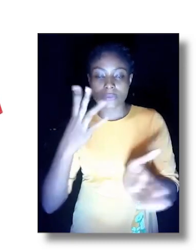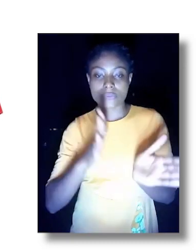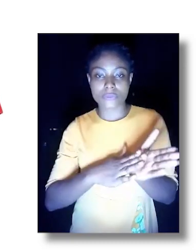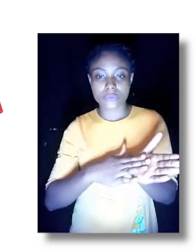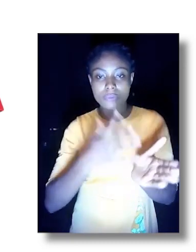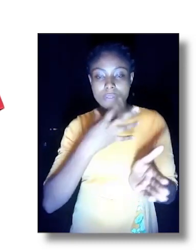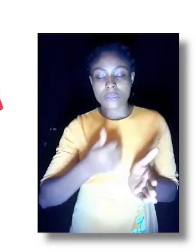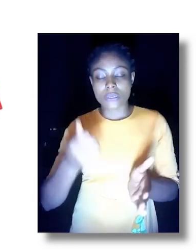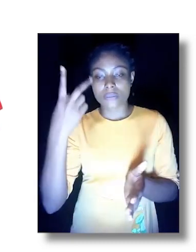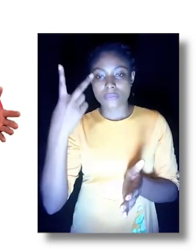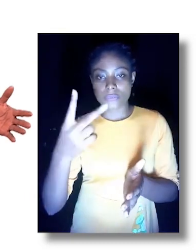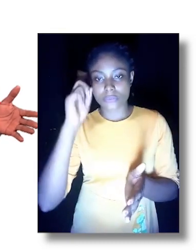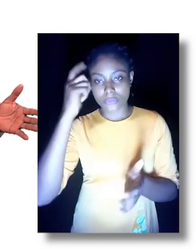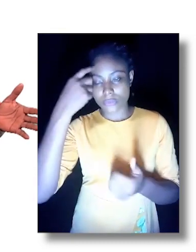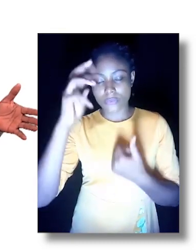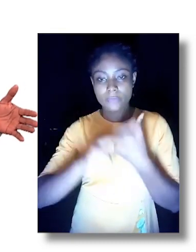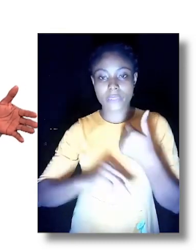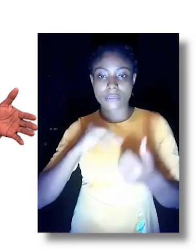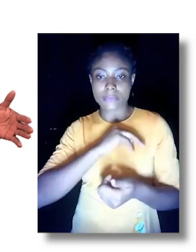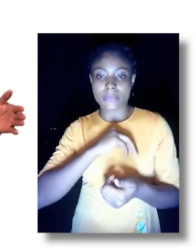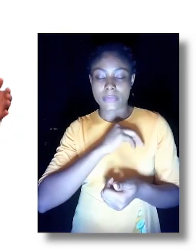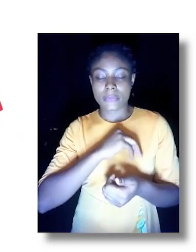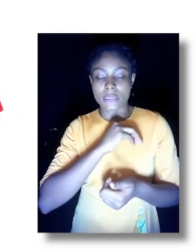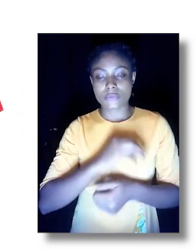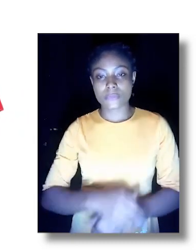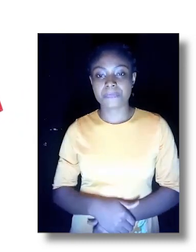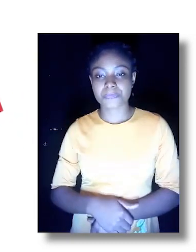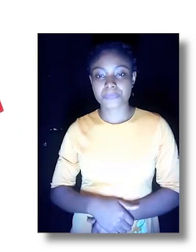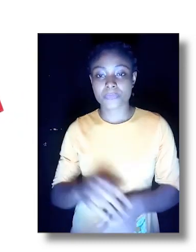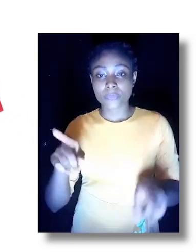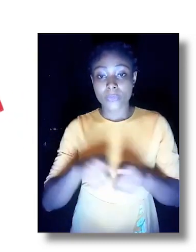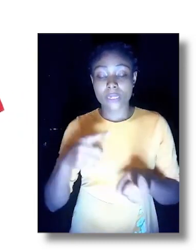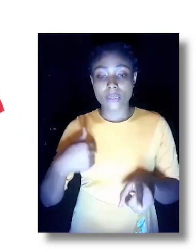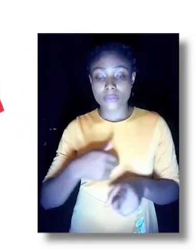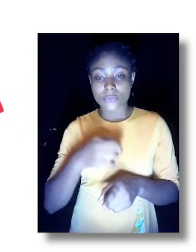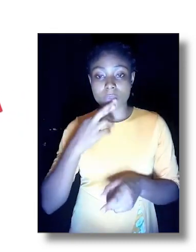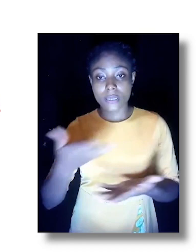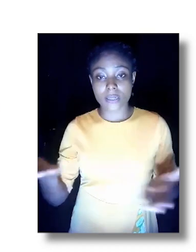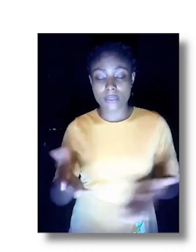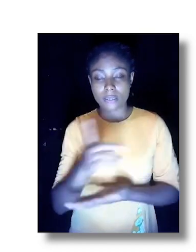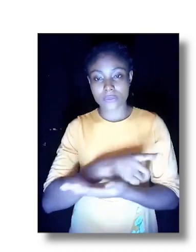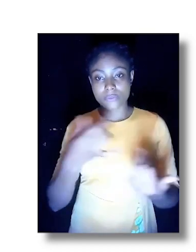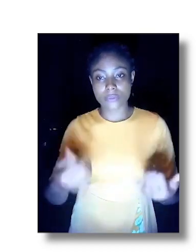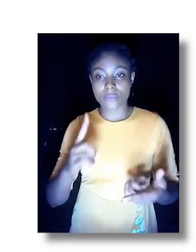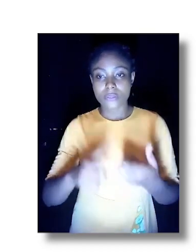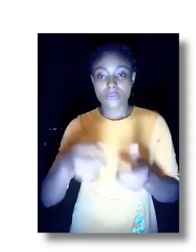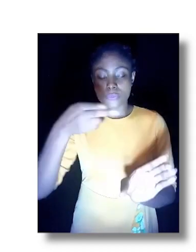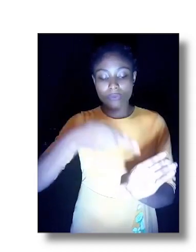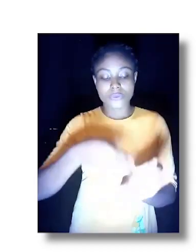As we are here today to join the World Federation of the Deaf and the United Nations to declare